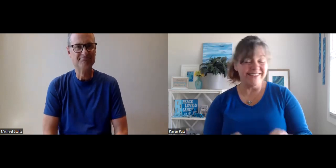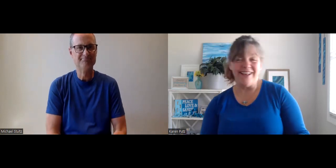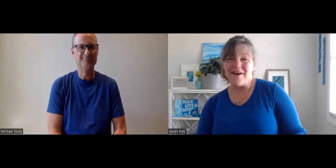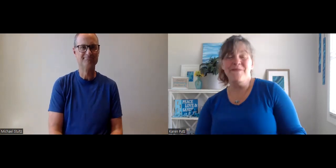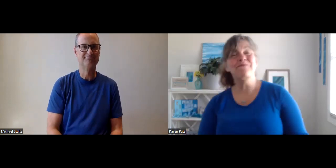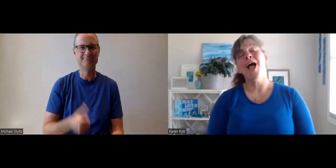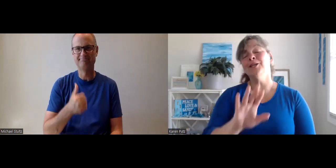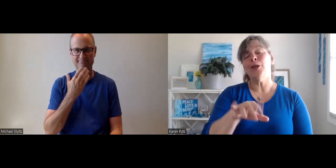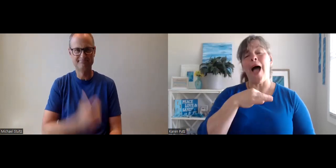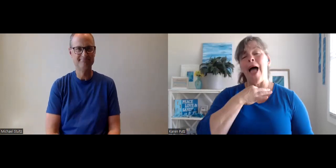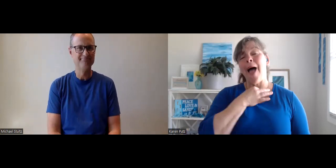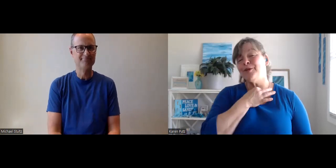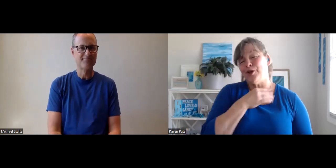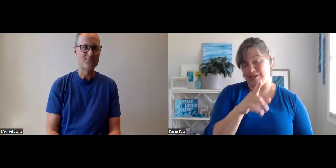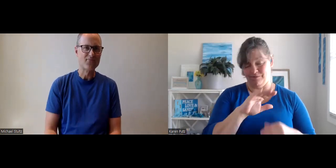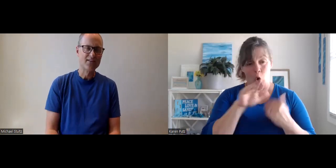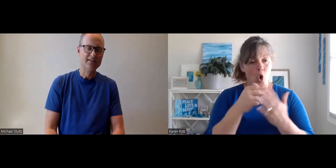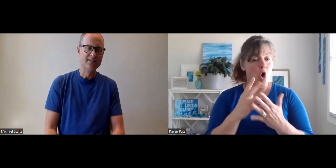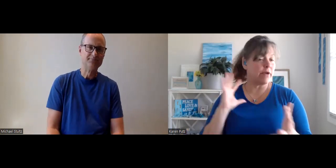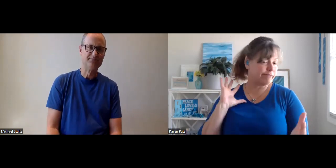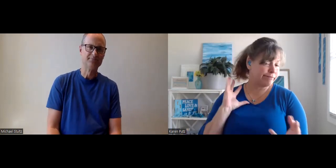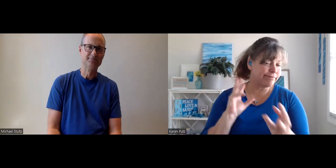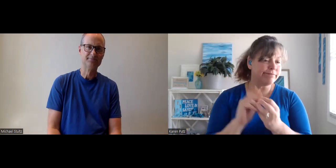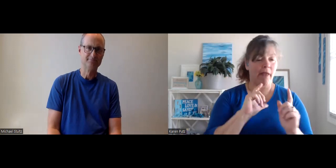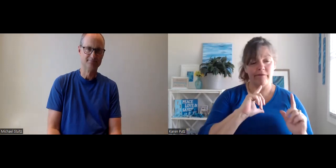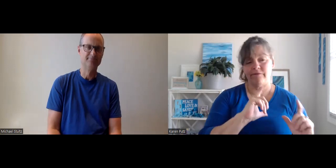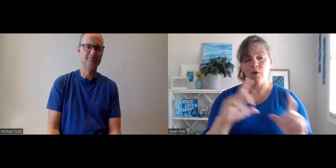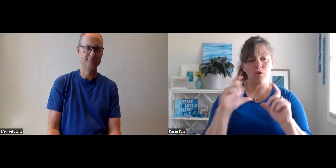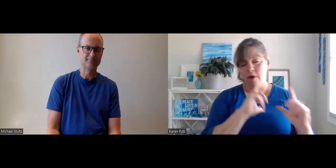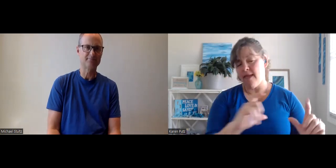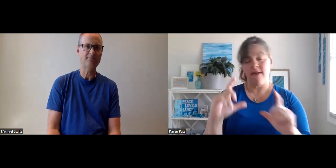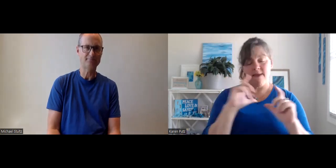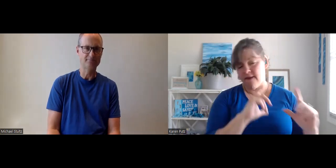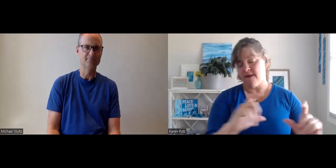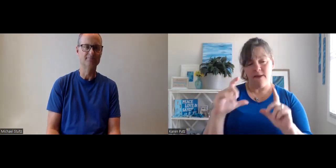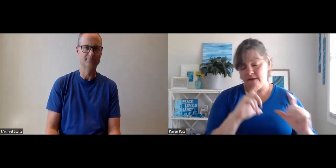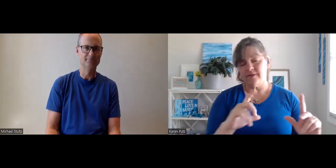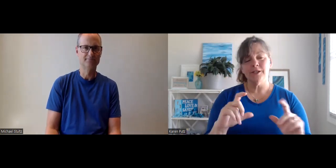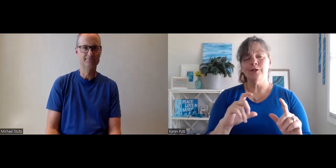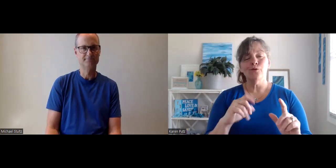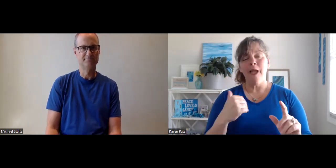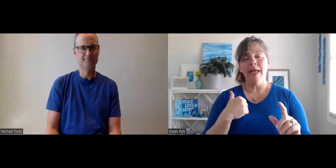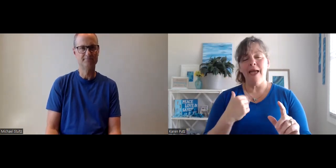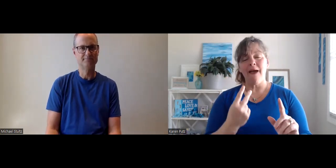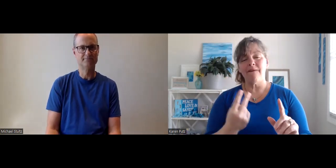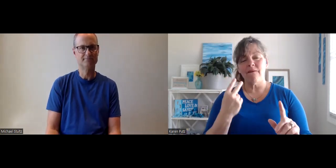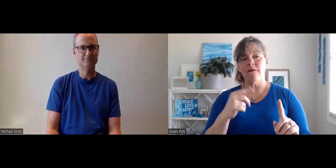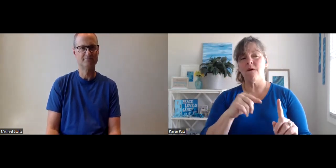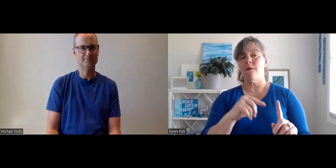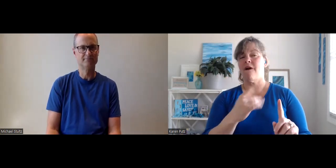find something new and just observe through life and just hopefully find something new. And that's my passion. Oh, wow.